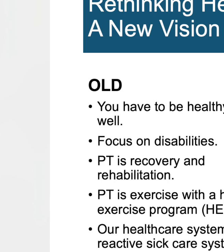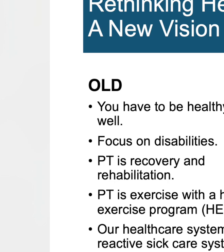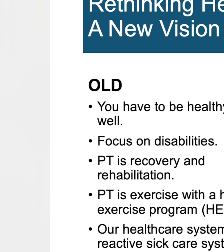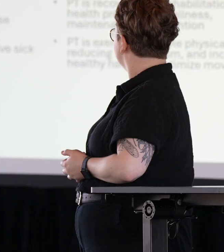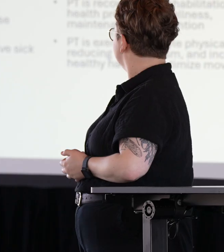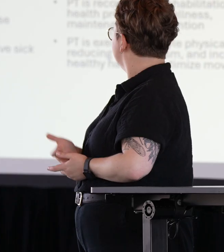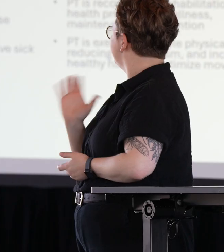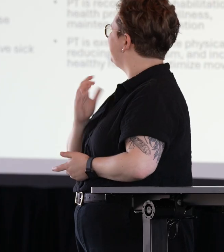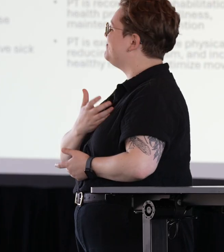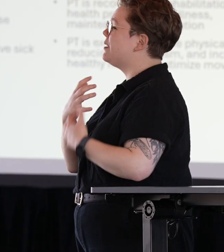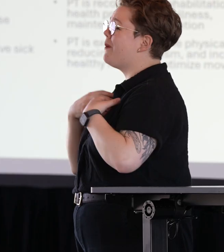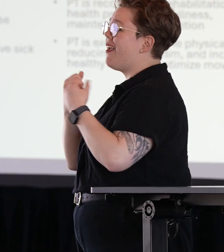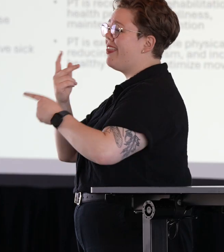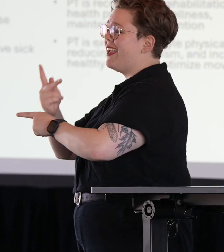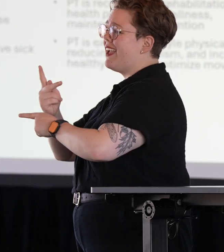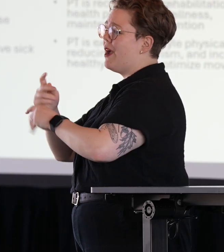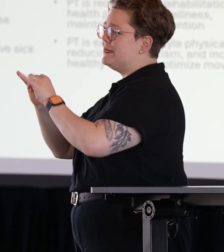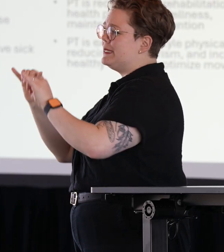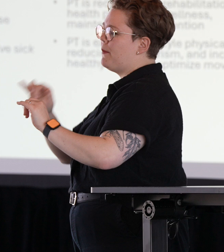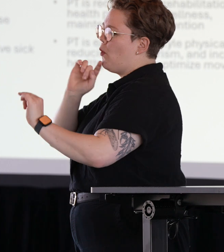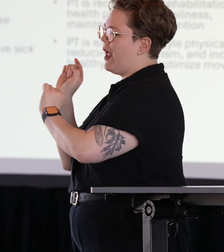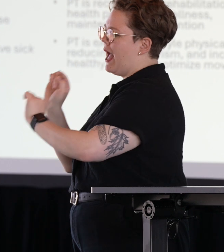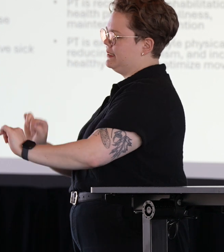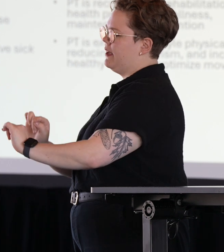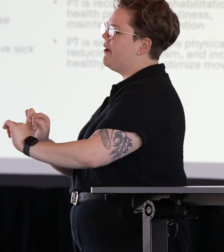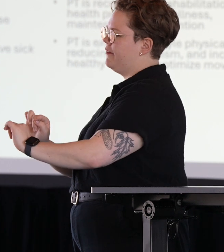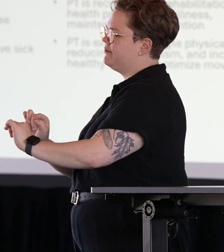healthcare system is a reactive, secure, I would say, broken one.